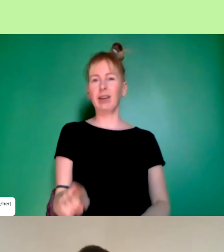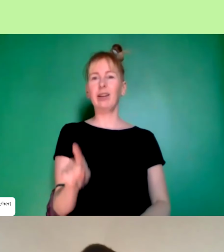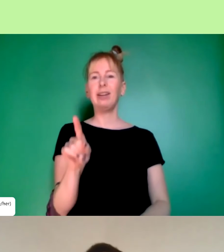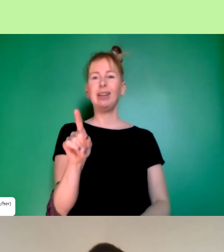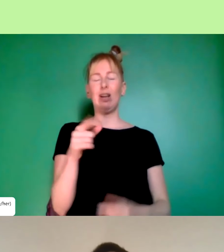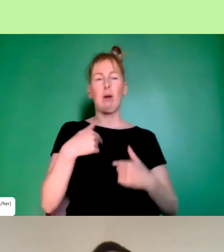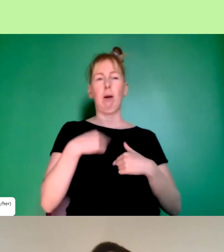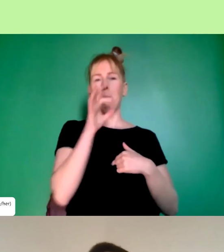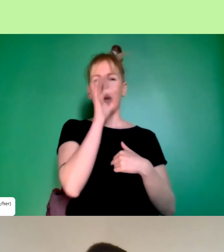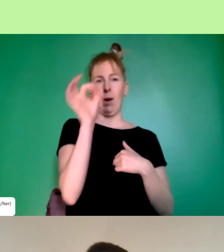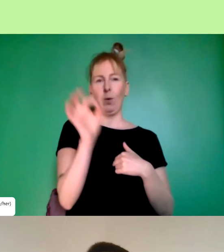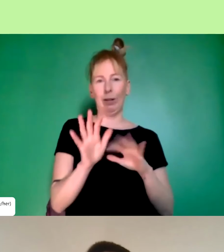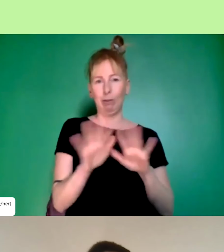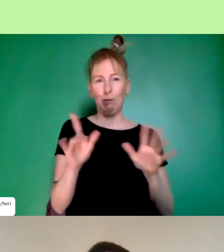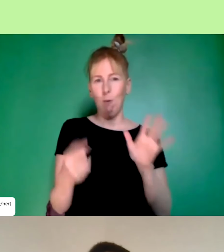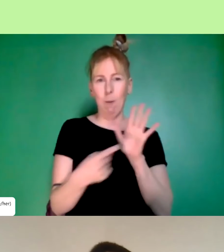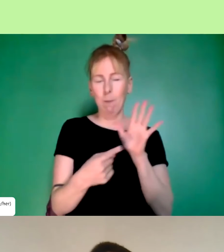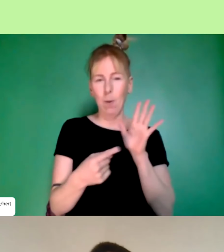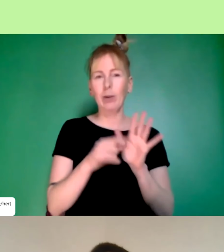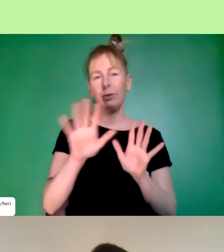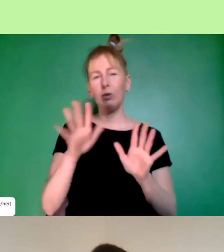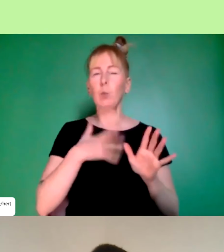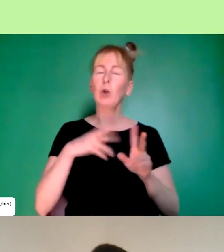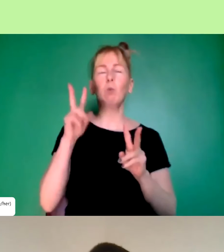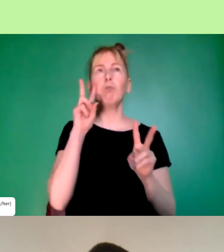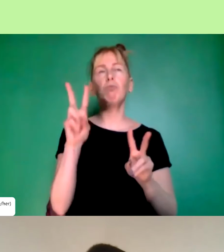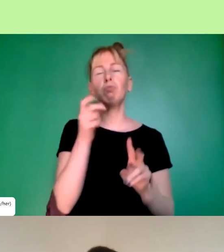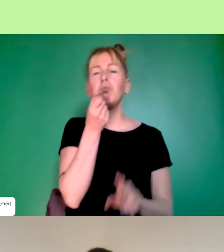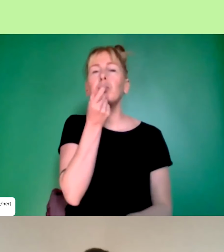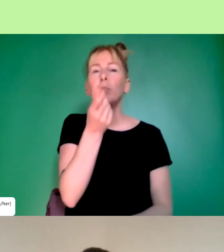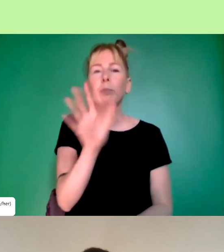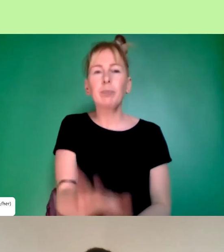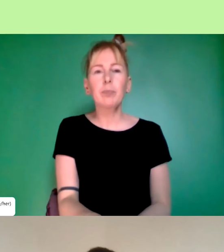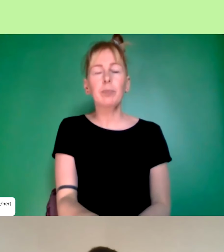but like, so we've got a couple questions here. And I'm going to give you both of them.